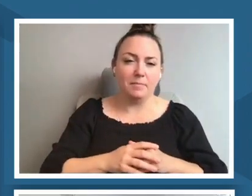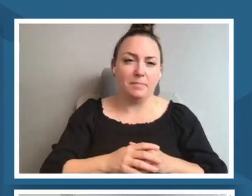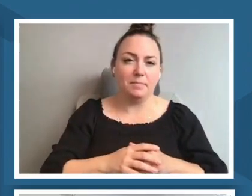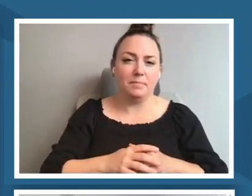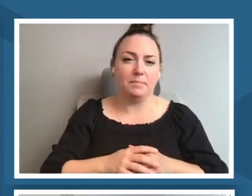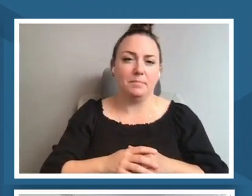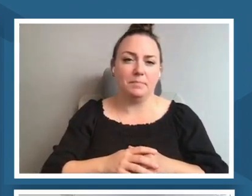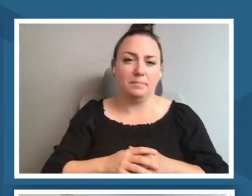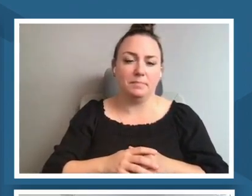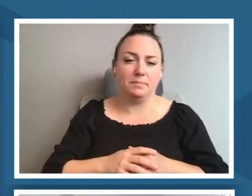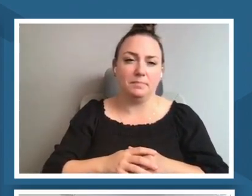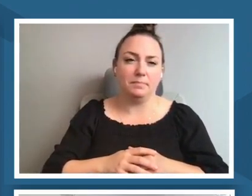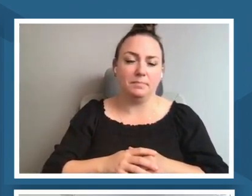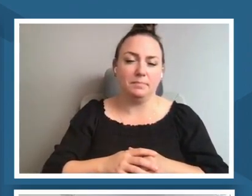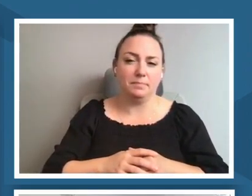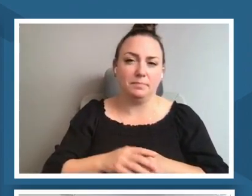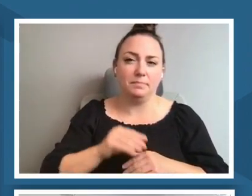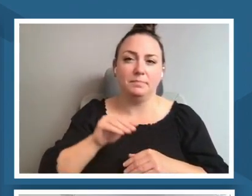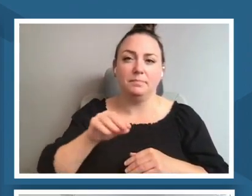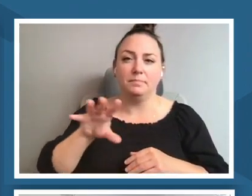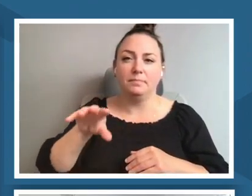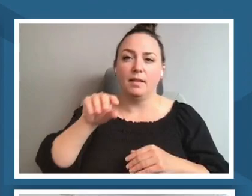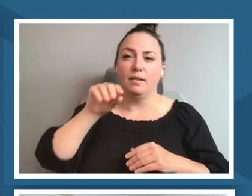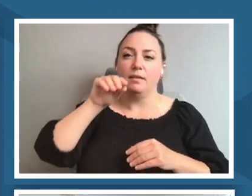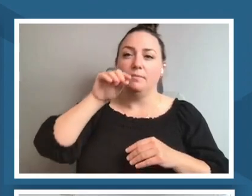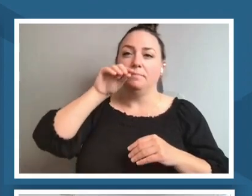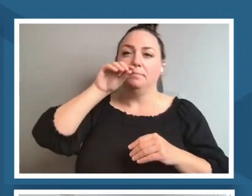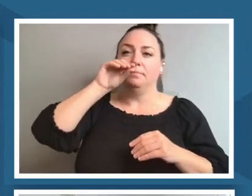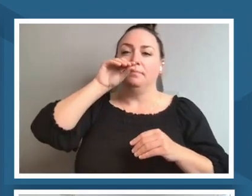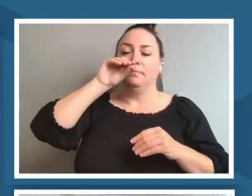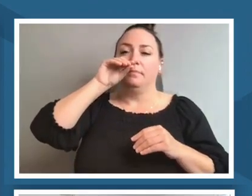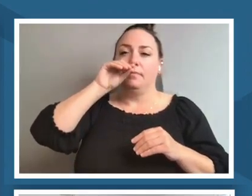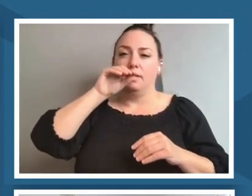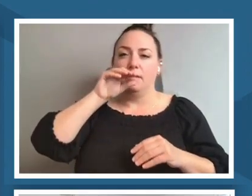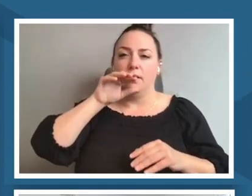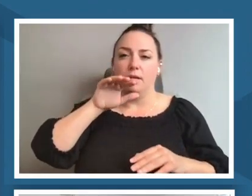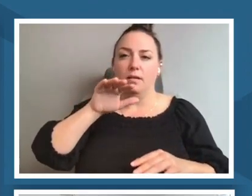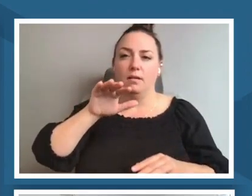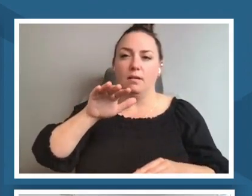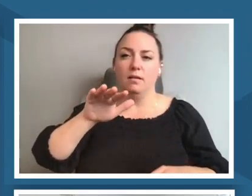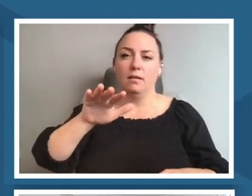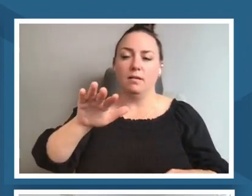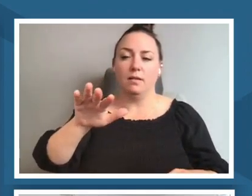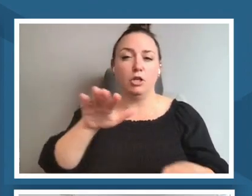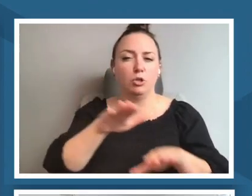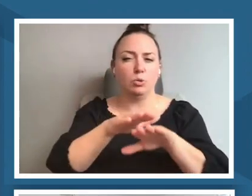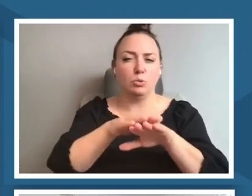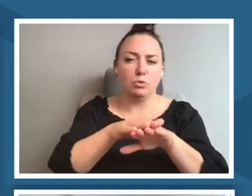let your breath be smooth